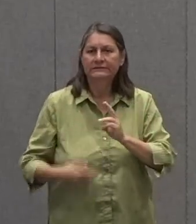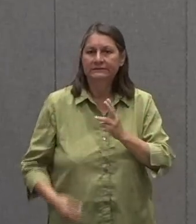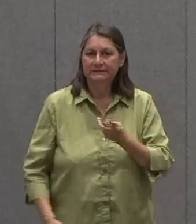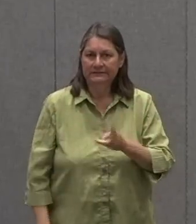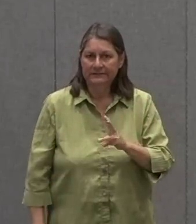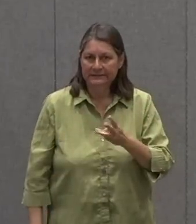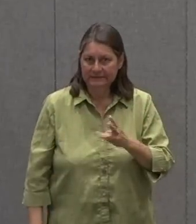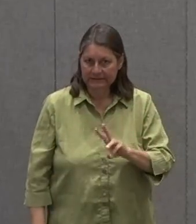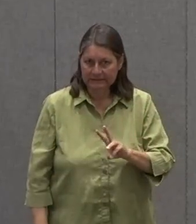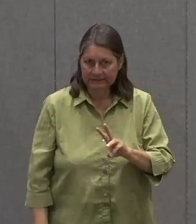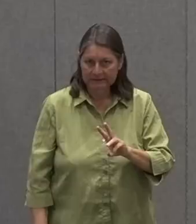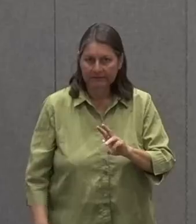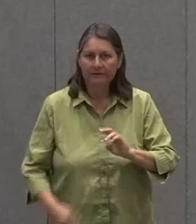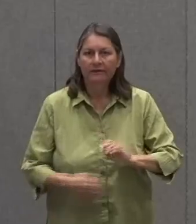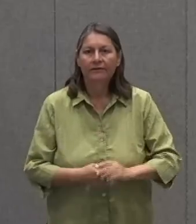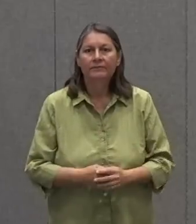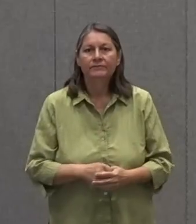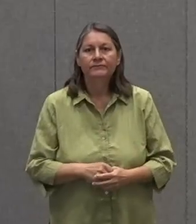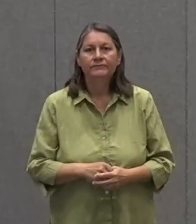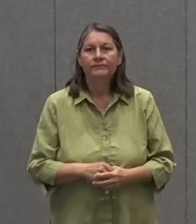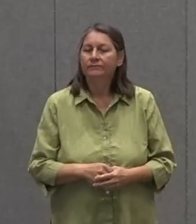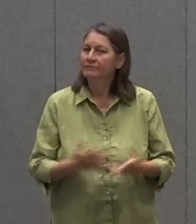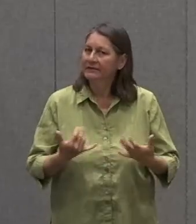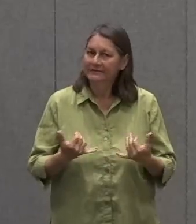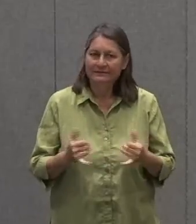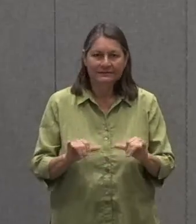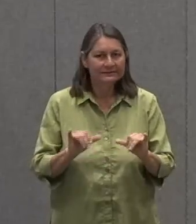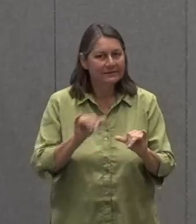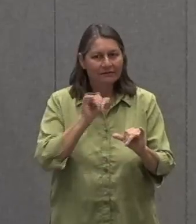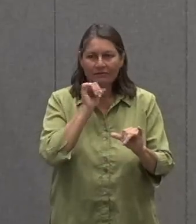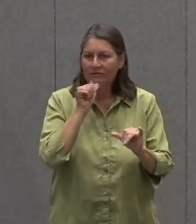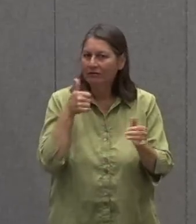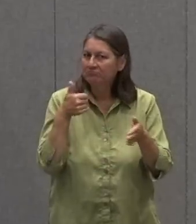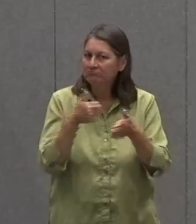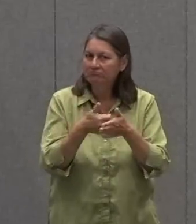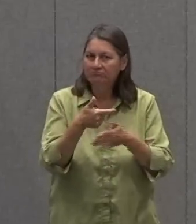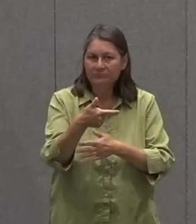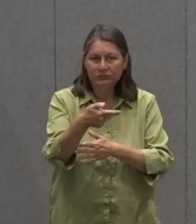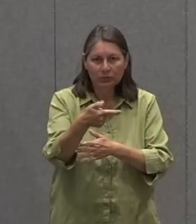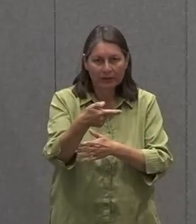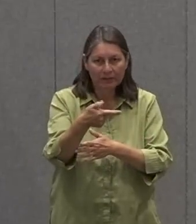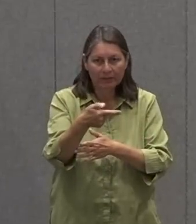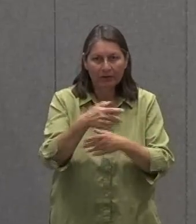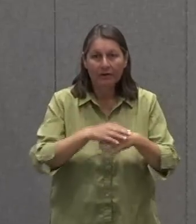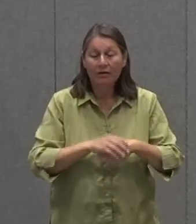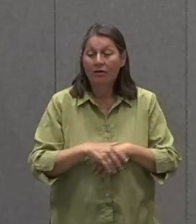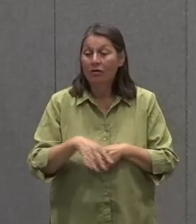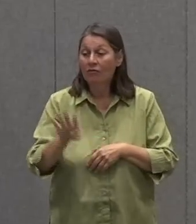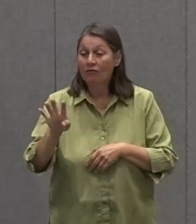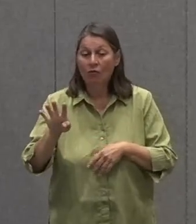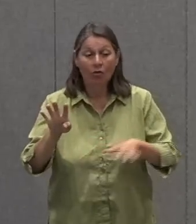Okay, that's still not close enough. Four times five is 20.